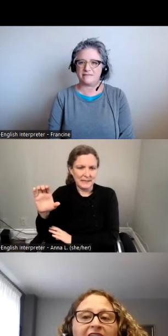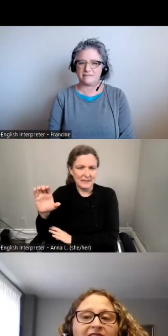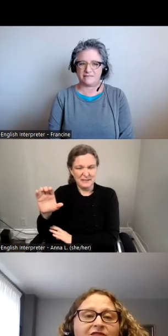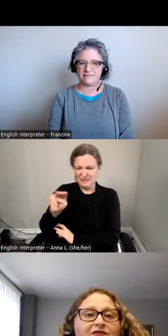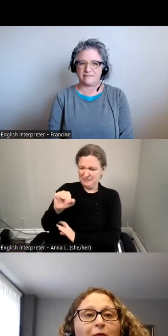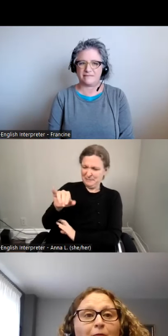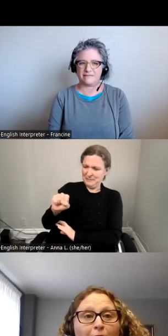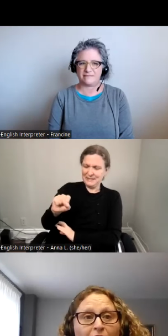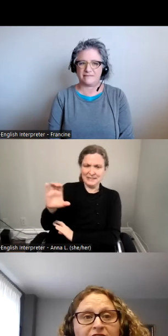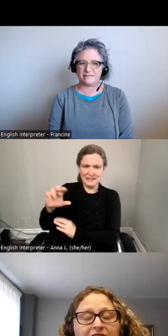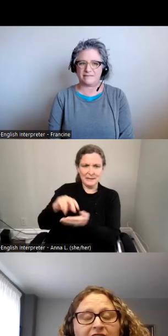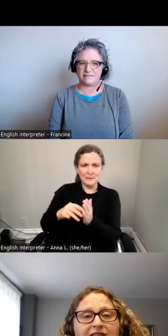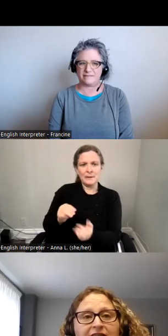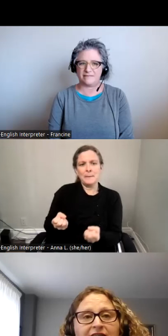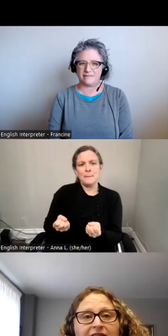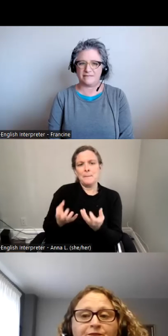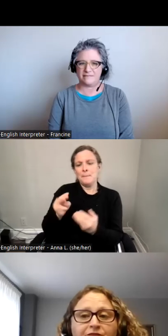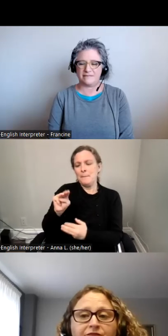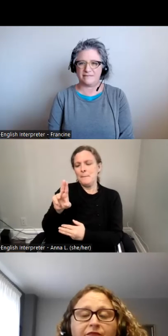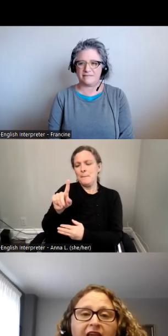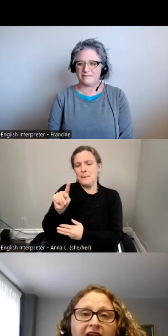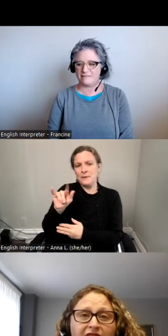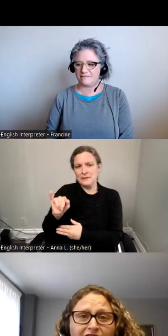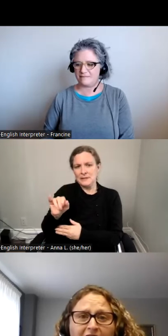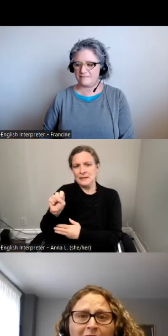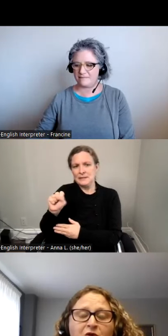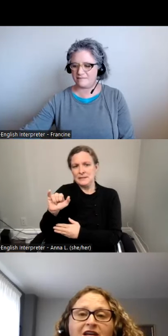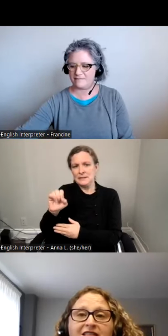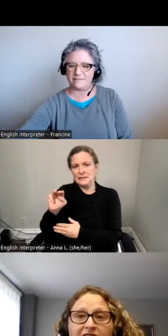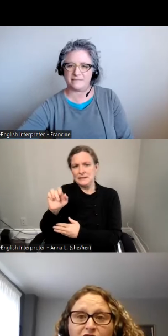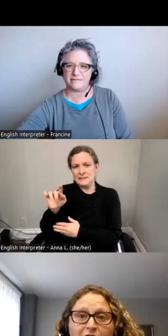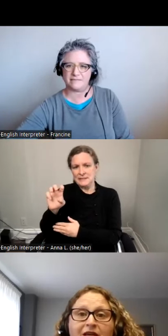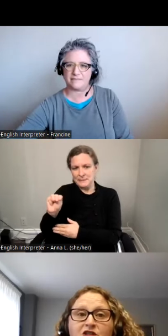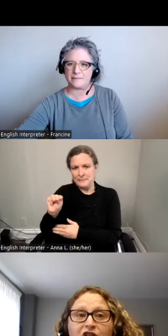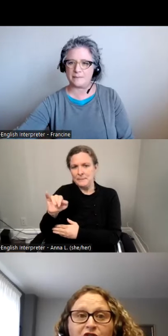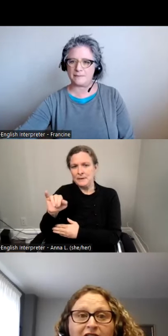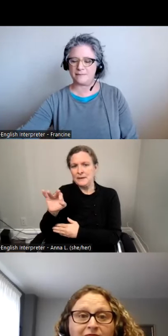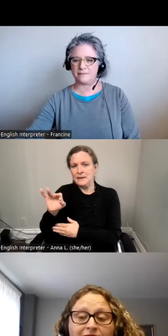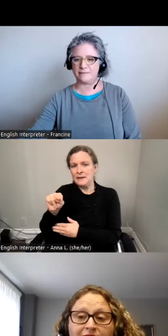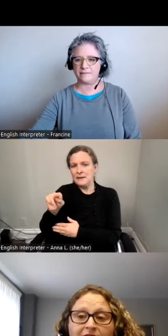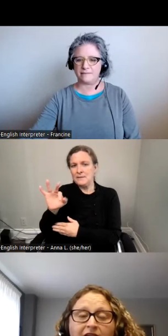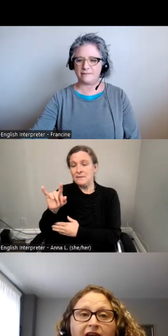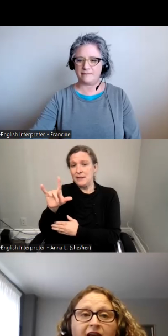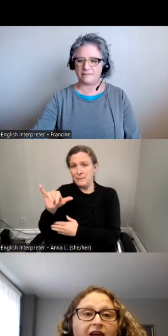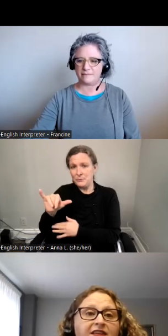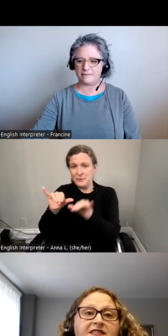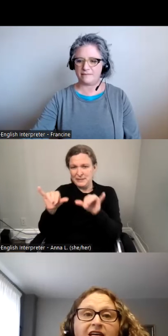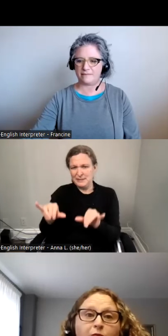Sorry, so full vaccination also does decrease the risk of developing Miss C.